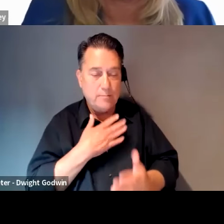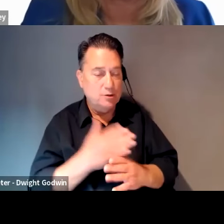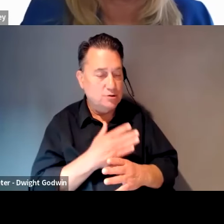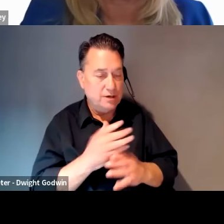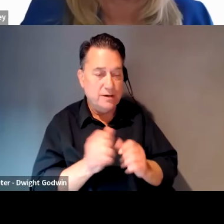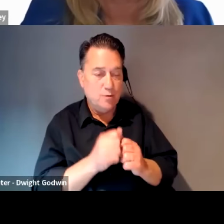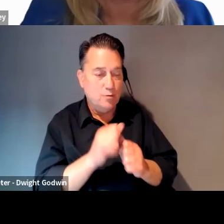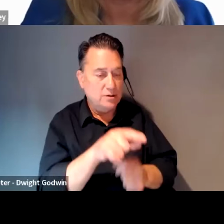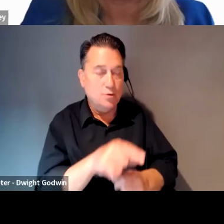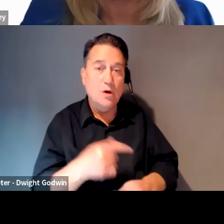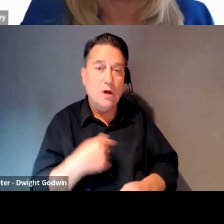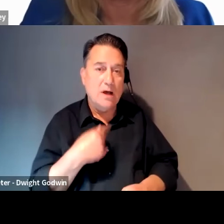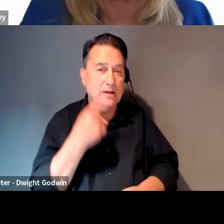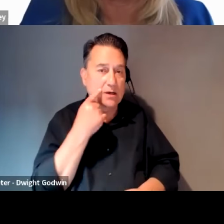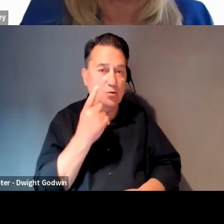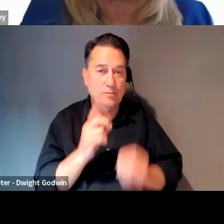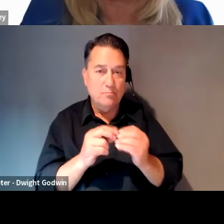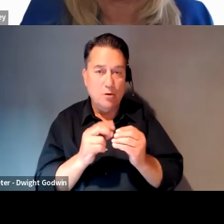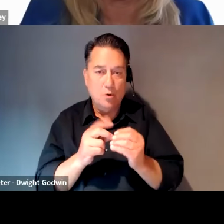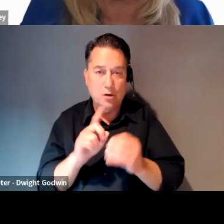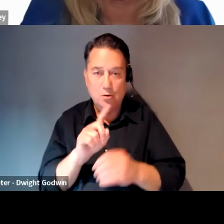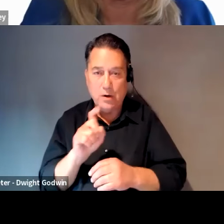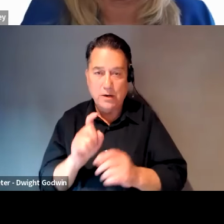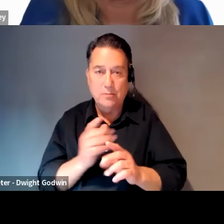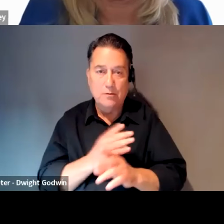I think we're gonna have one more quick question before we move into some live Q&A,